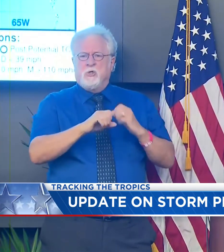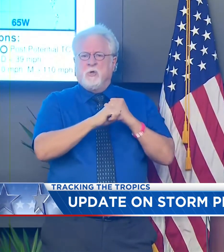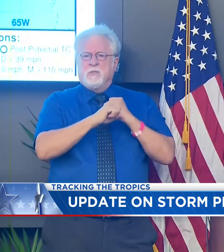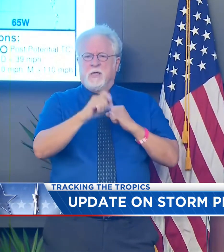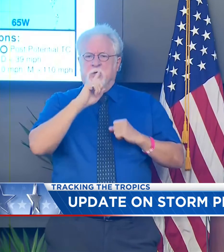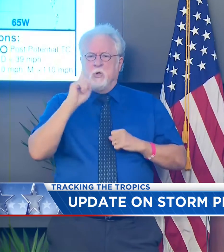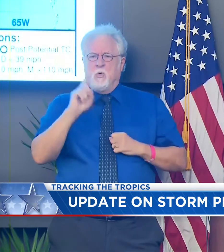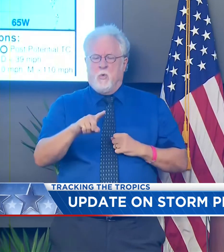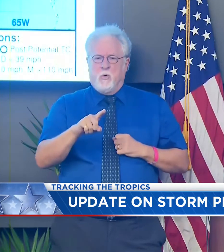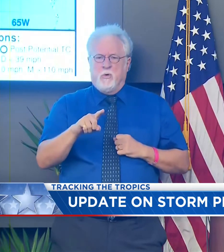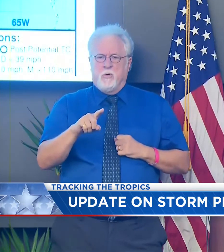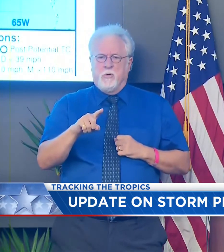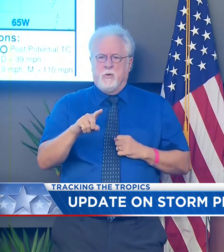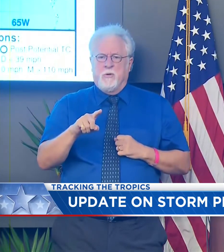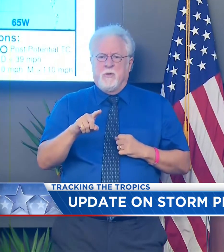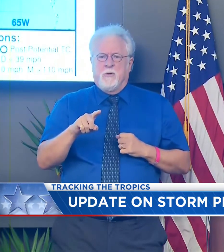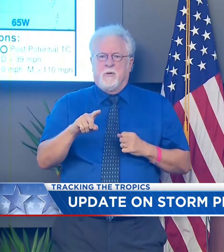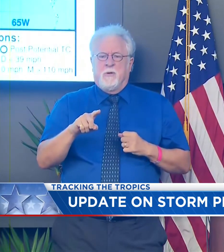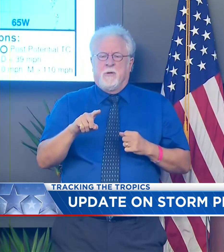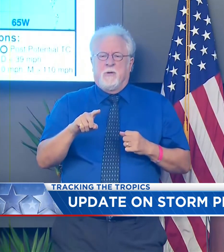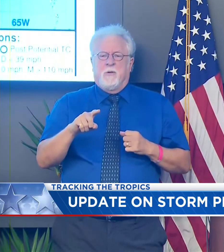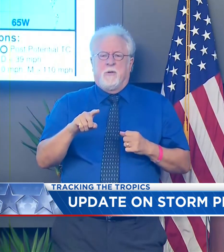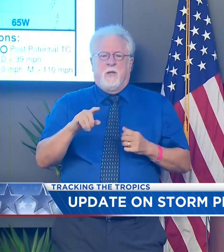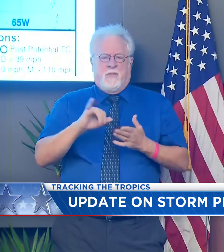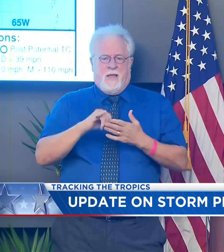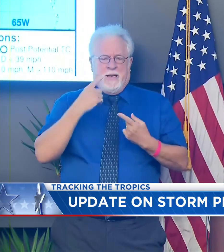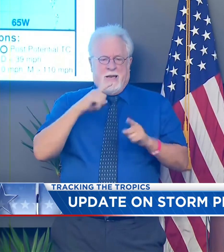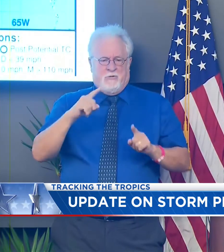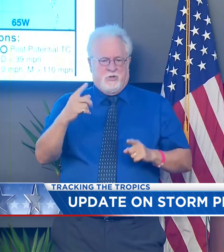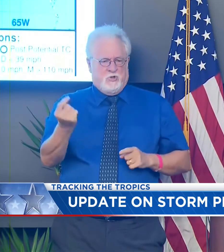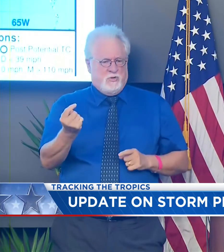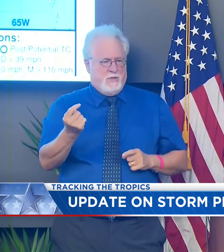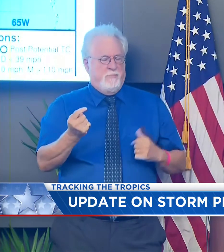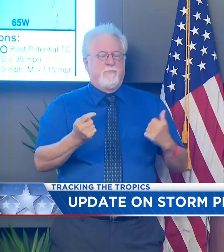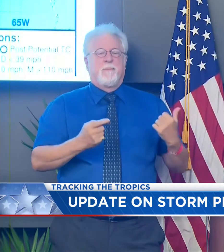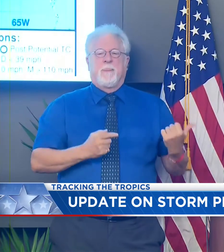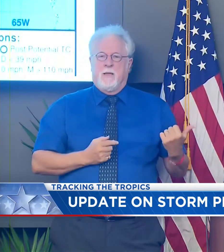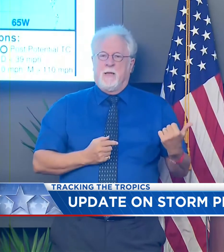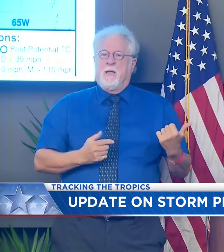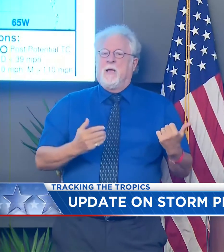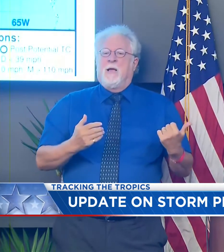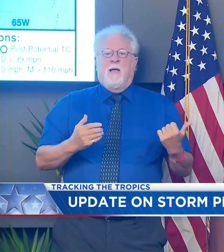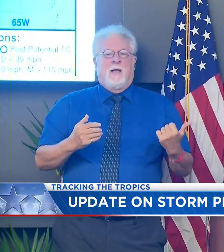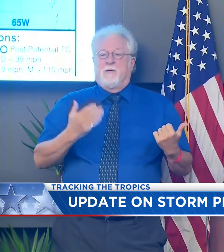INDIVIDUALS YOU SEE UP HERE. YES, SIR, GOVERNOR, HOW WILL THESE STORMS IMPACT YOUR DECISION TO